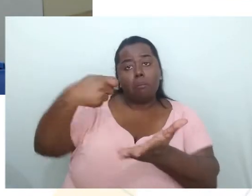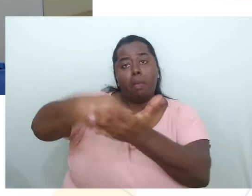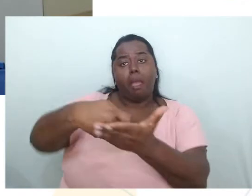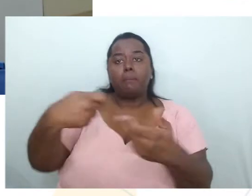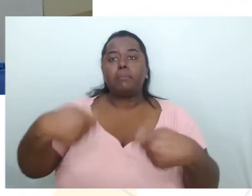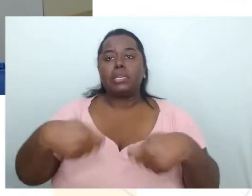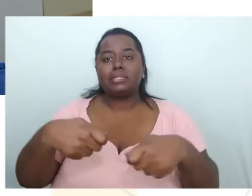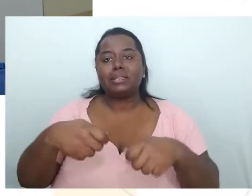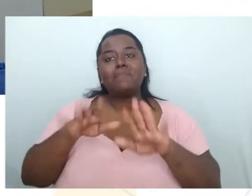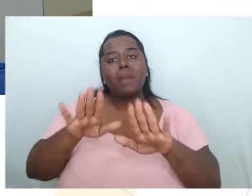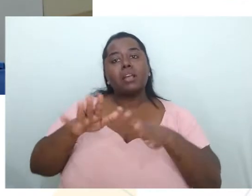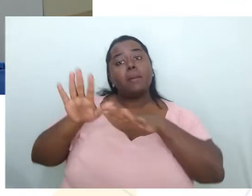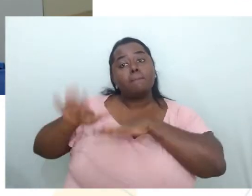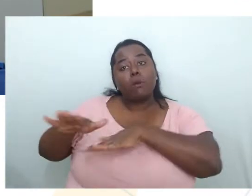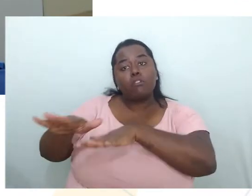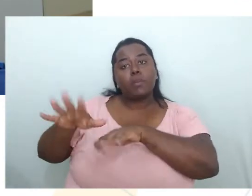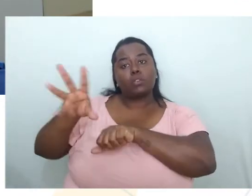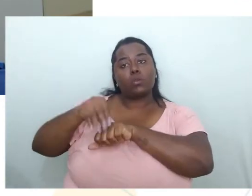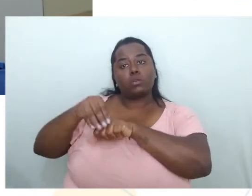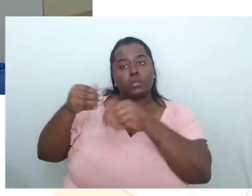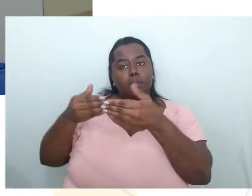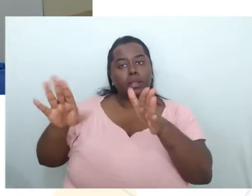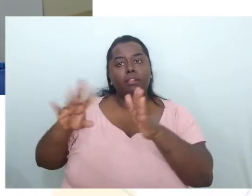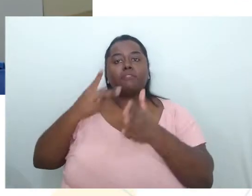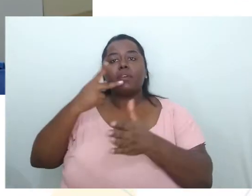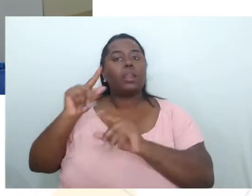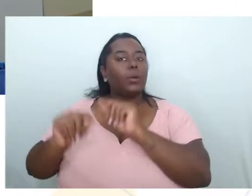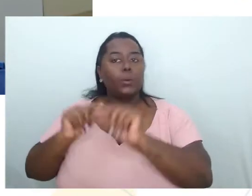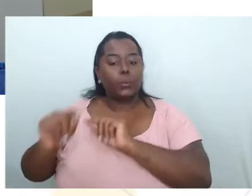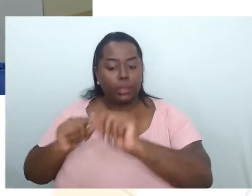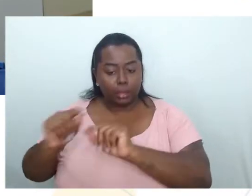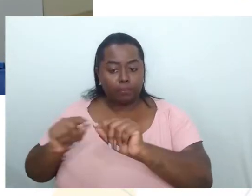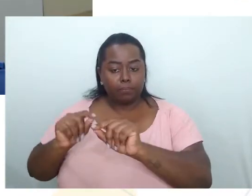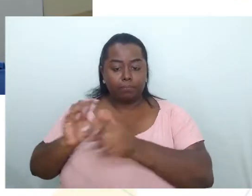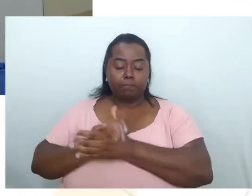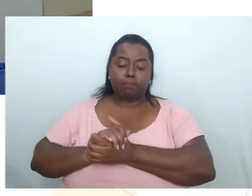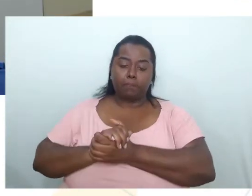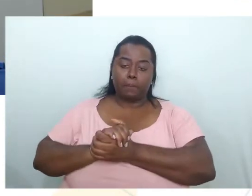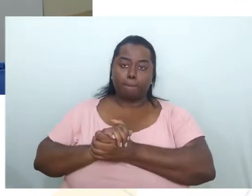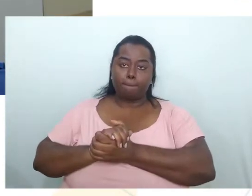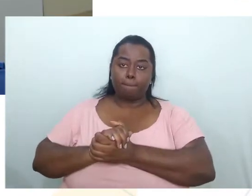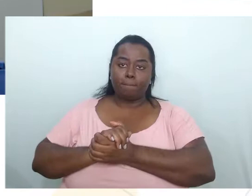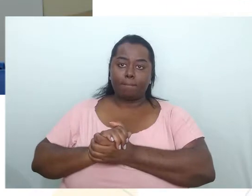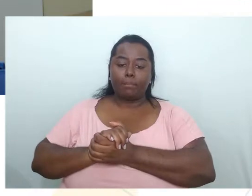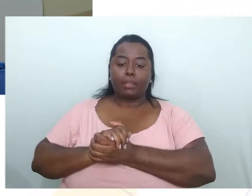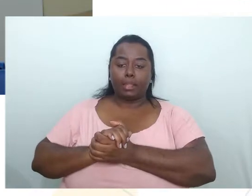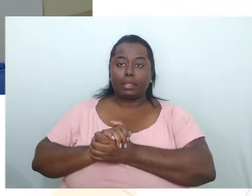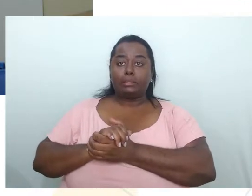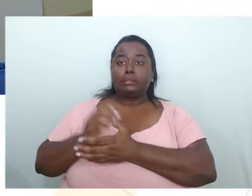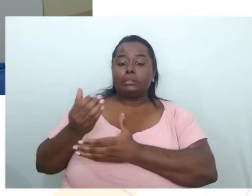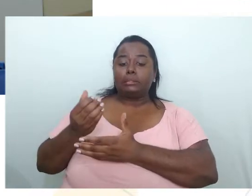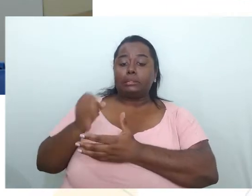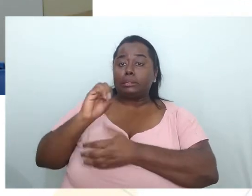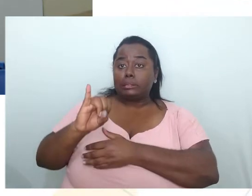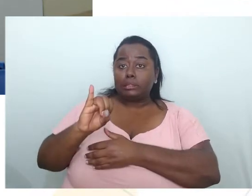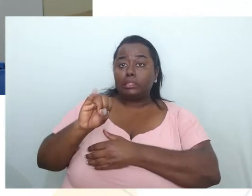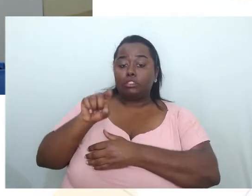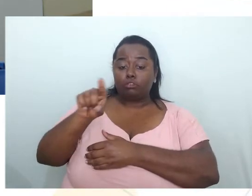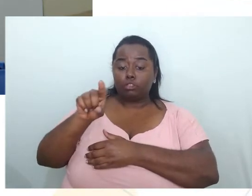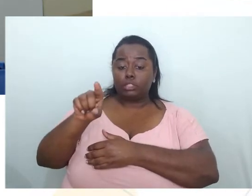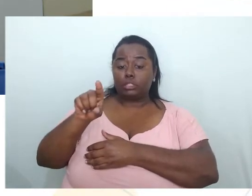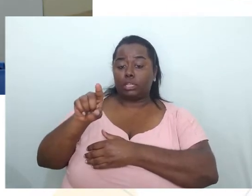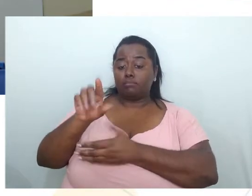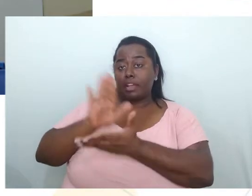around open scholarship is saying that if you spend public funds, let's